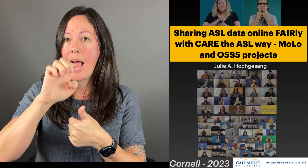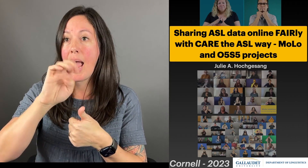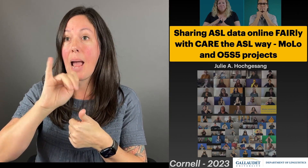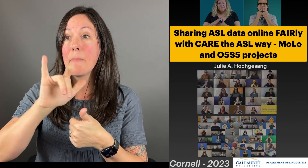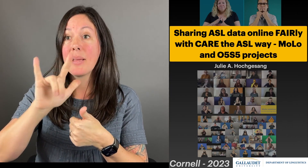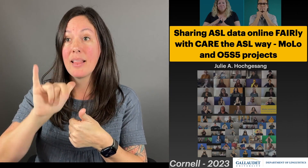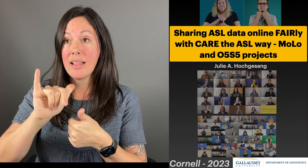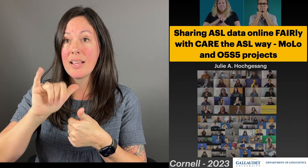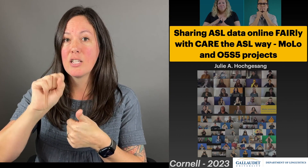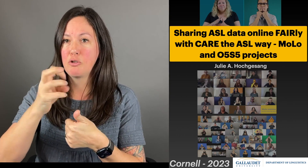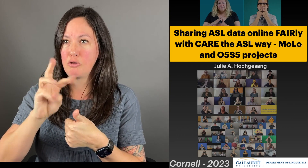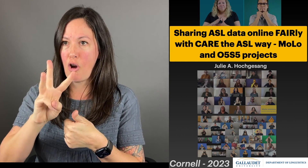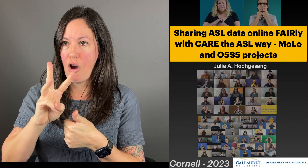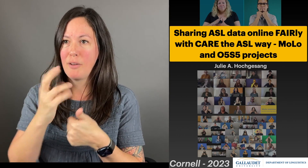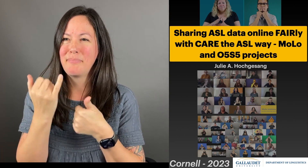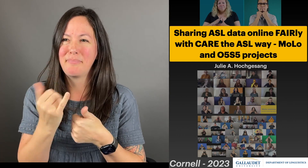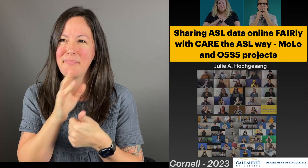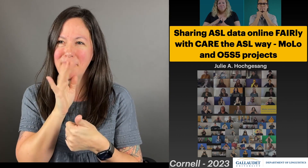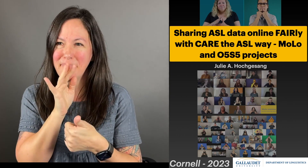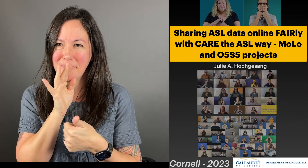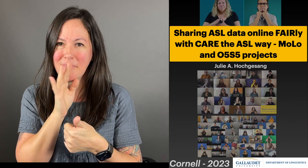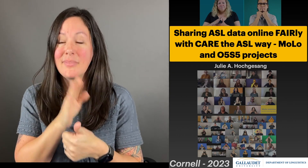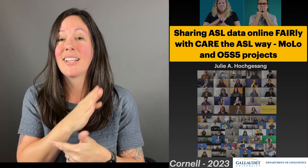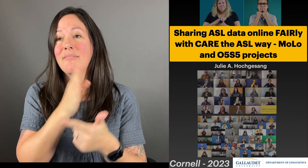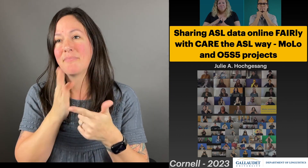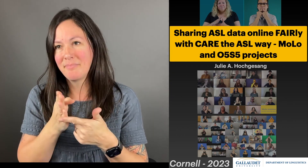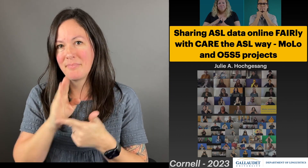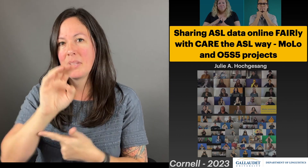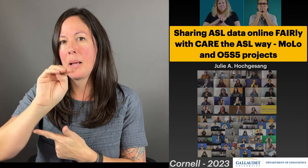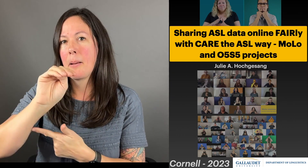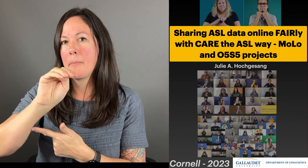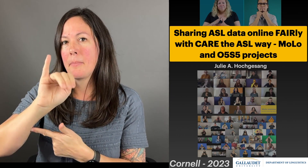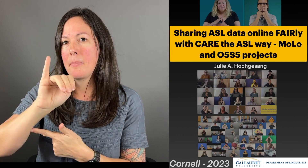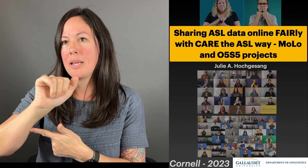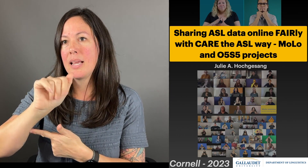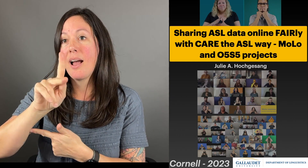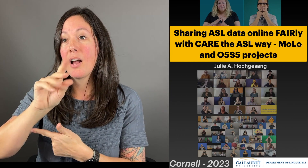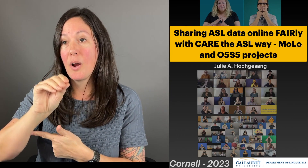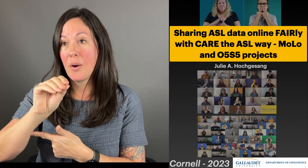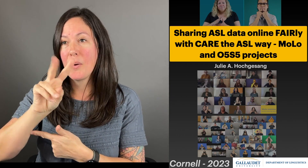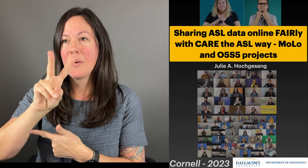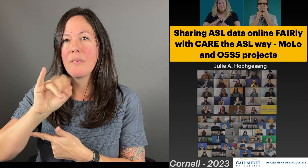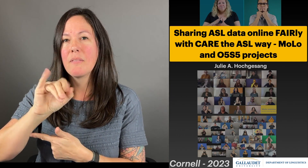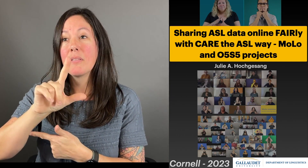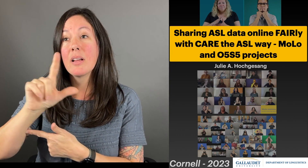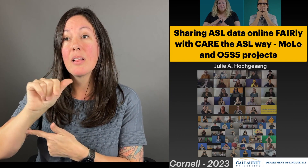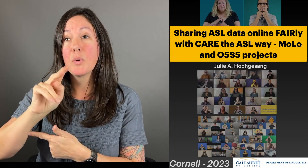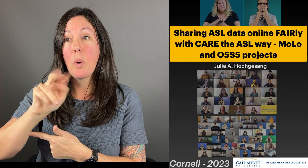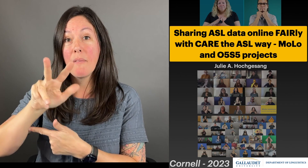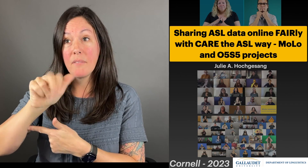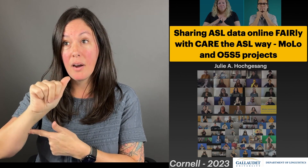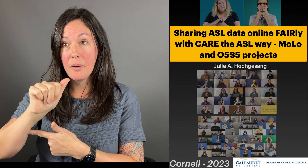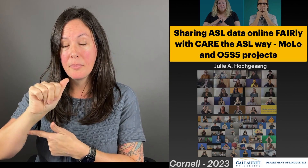My presentation today is being interpreted by two colleagues Emily Shaw who is interpreting for me now.